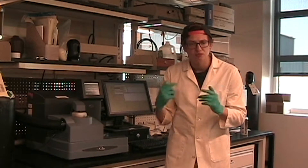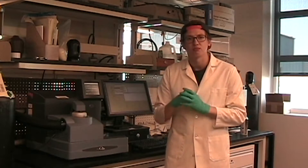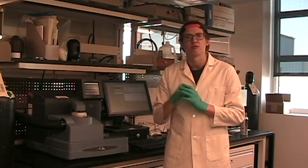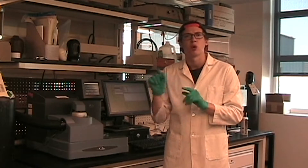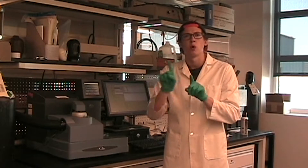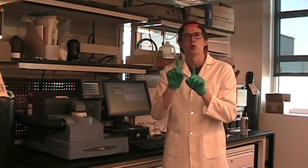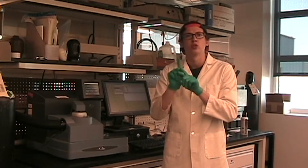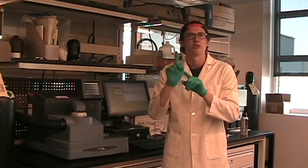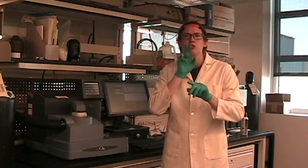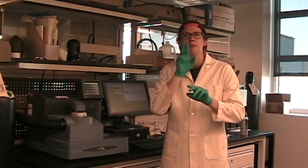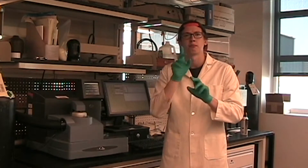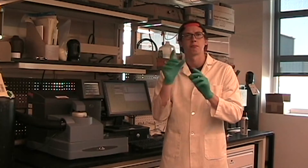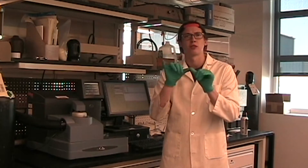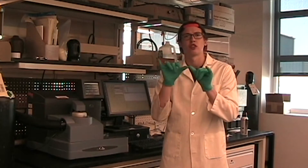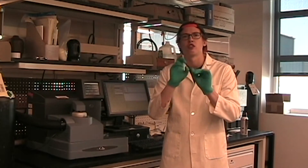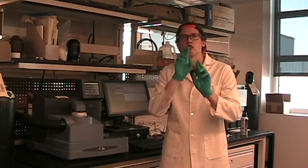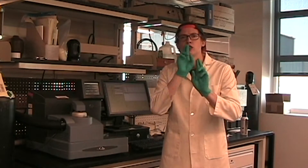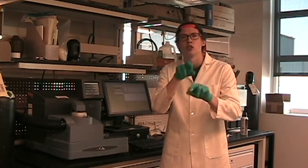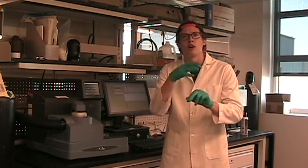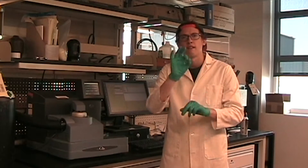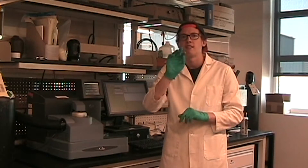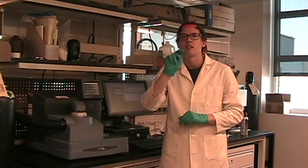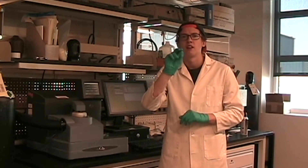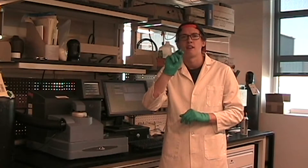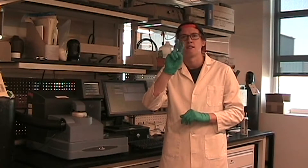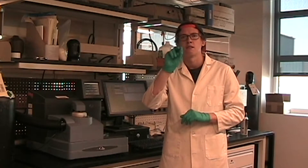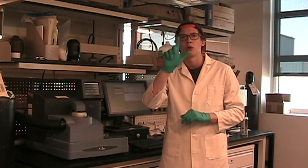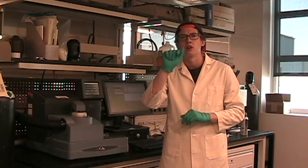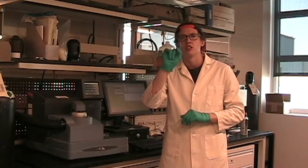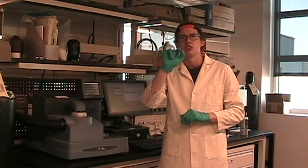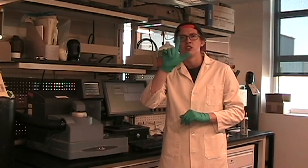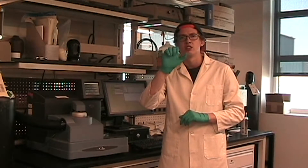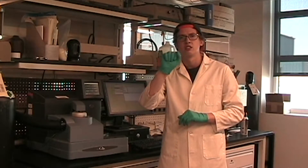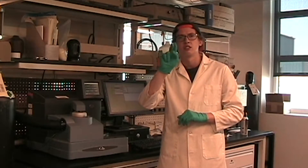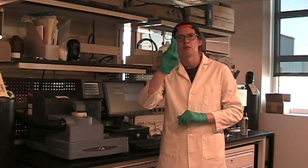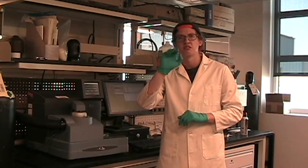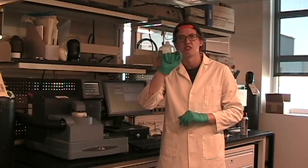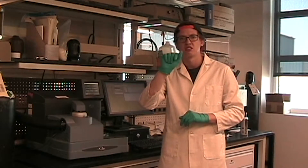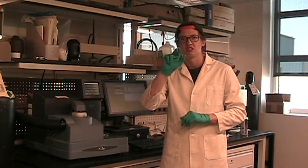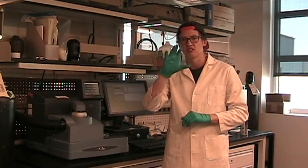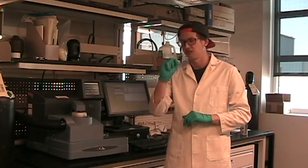It can also measure the reaction of non-volatile substances